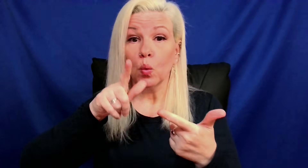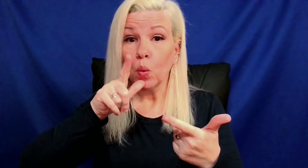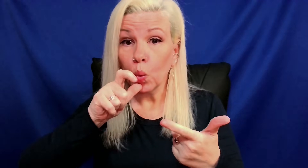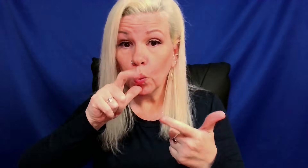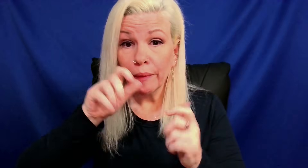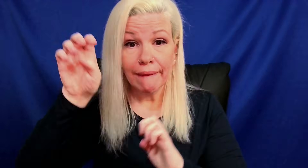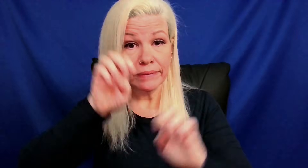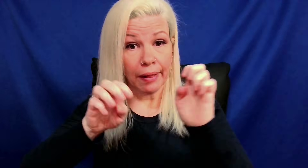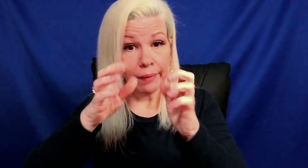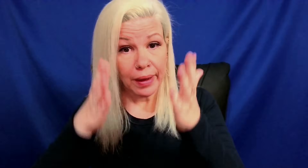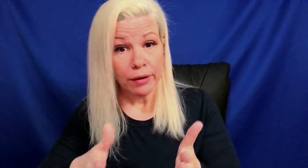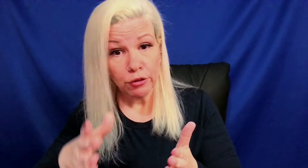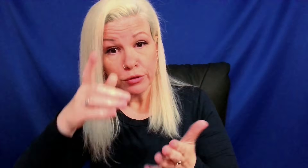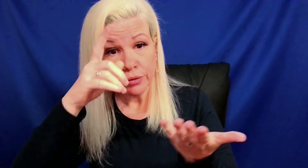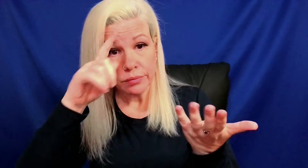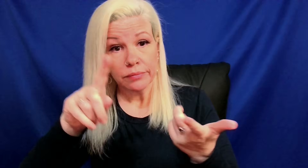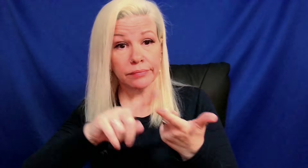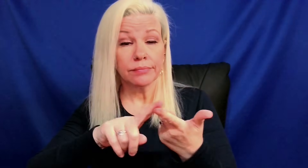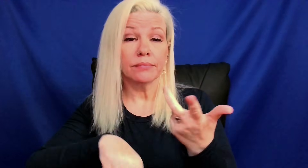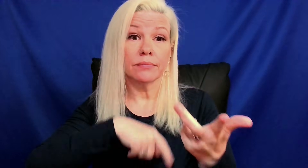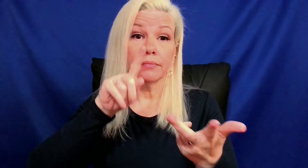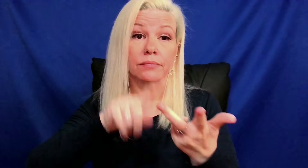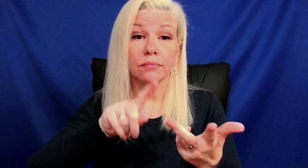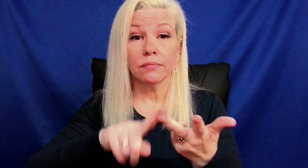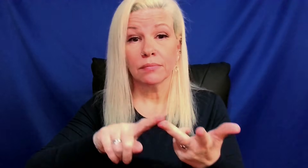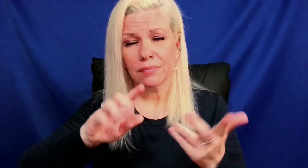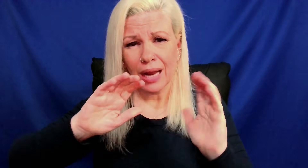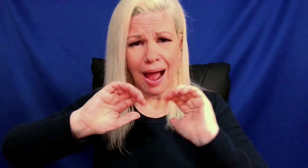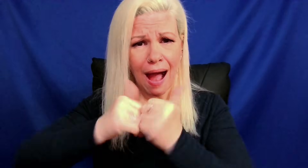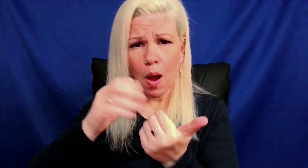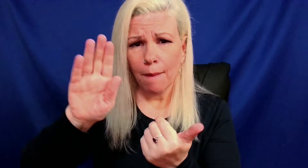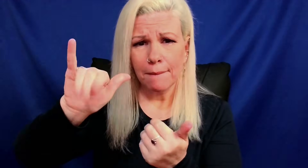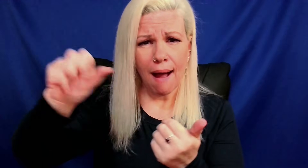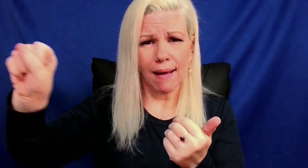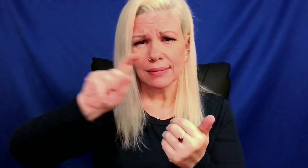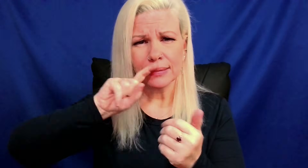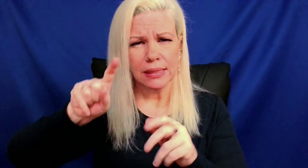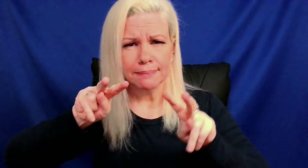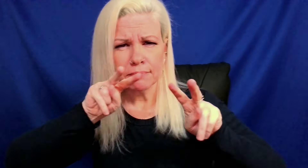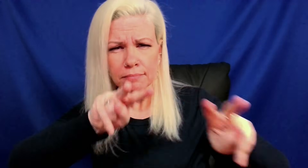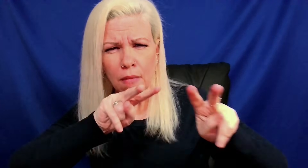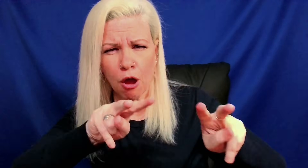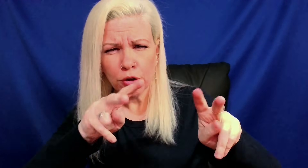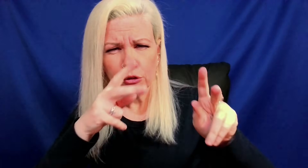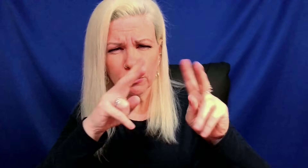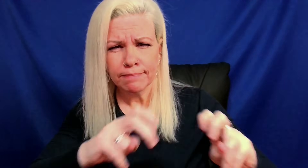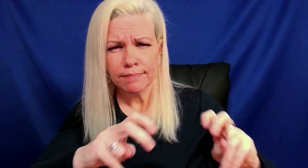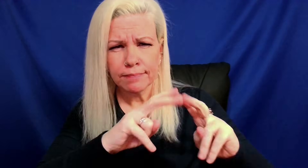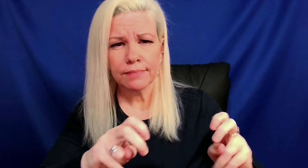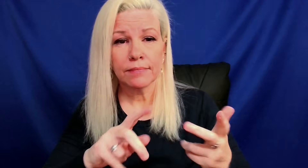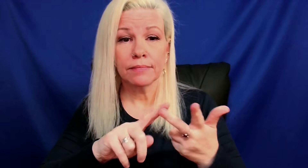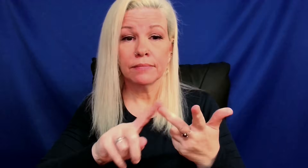How bias is monitored. What outcome patterns look like at a high level?